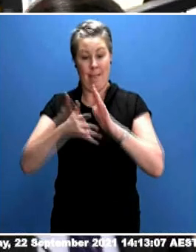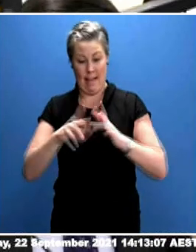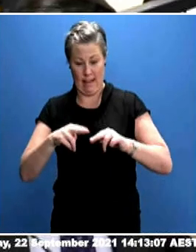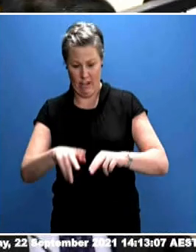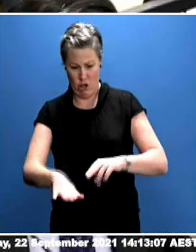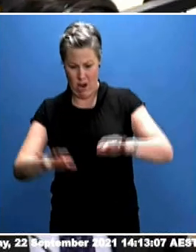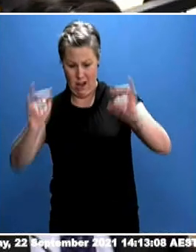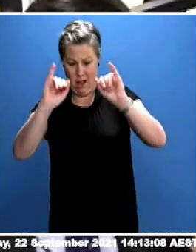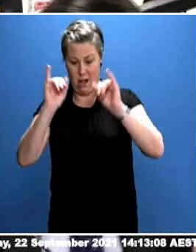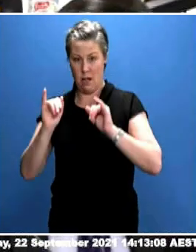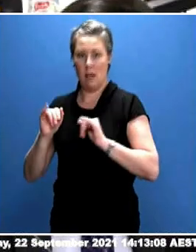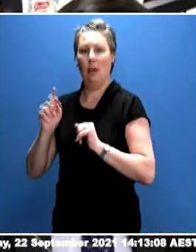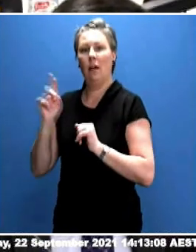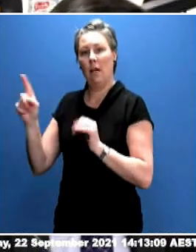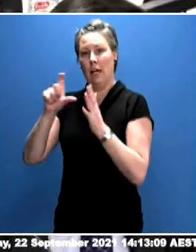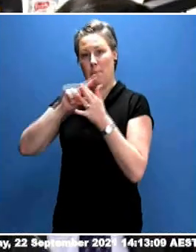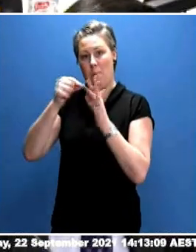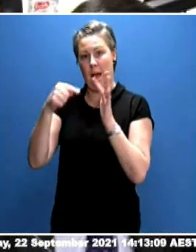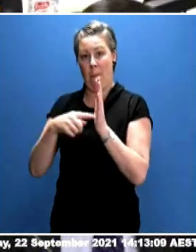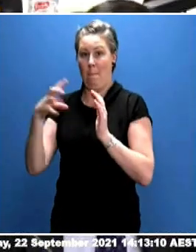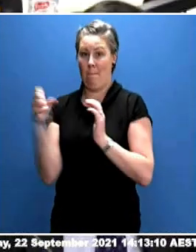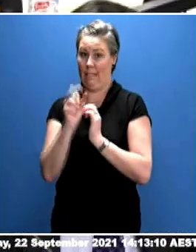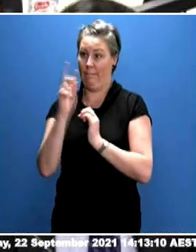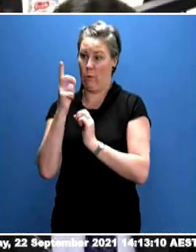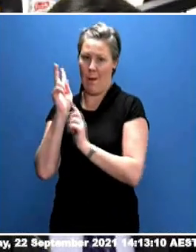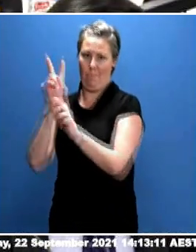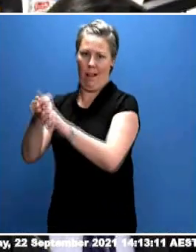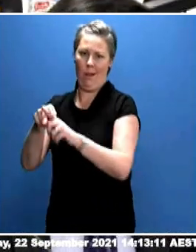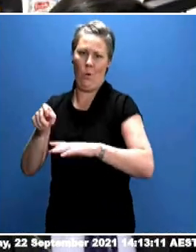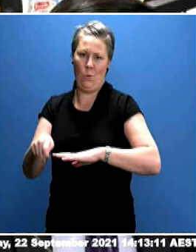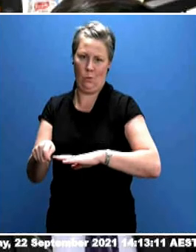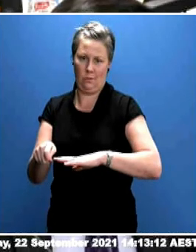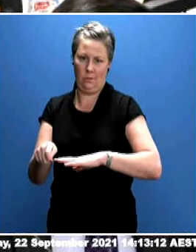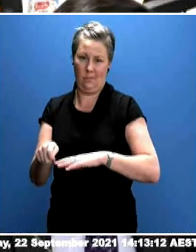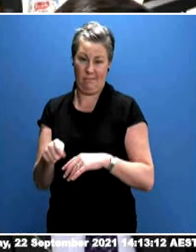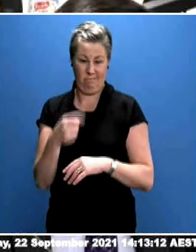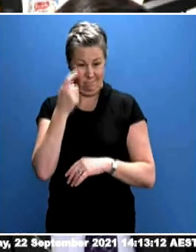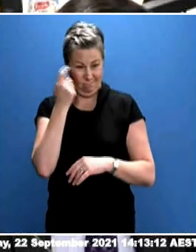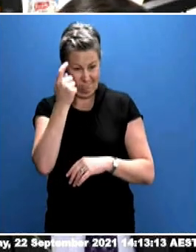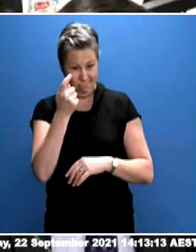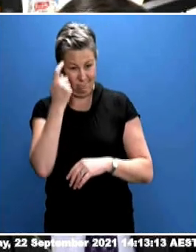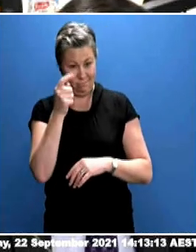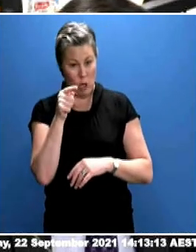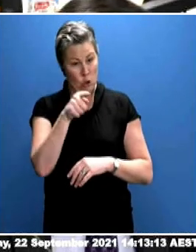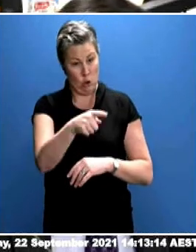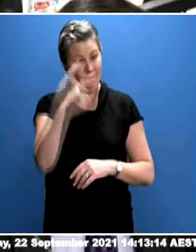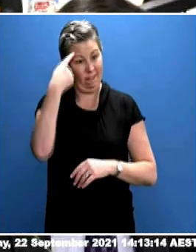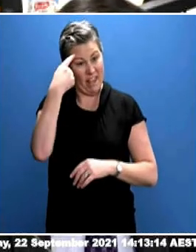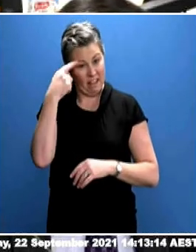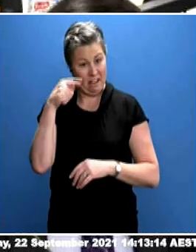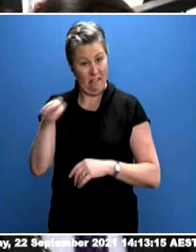Do you see any disadvantages of a judicial oversight in terms of